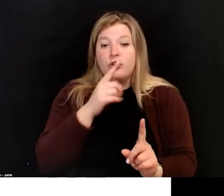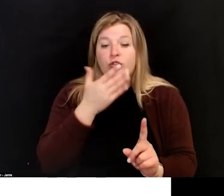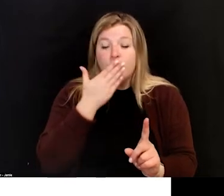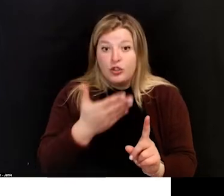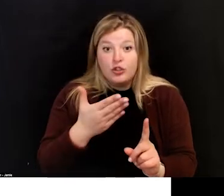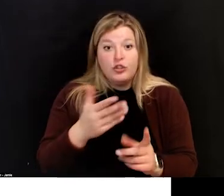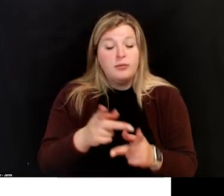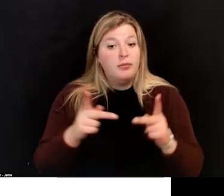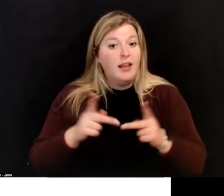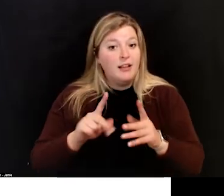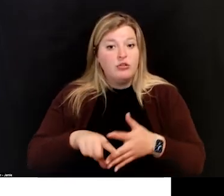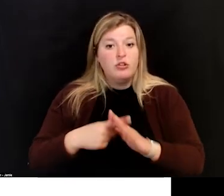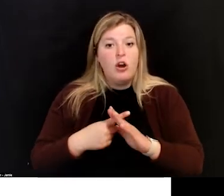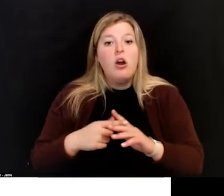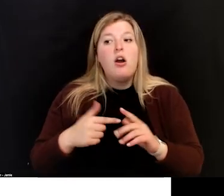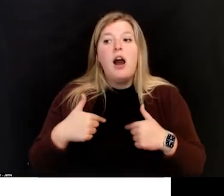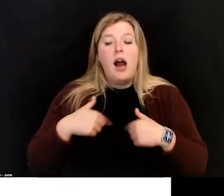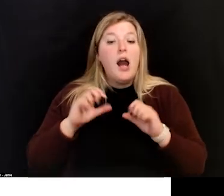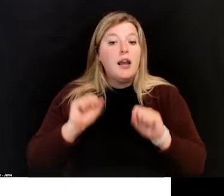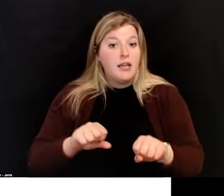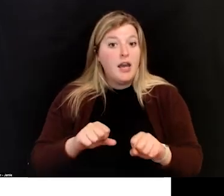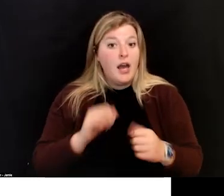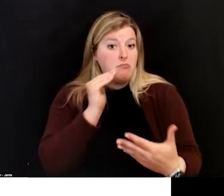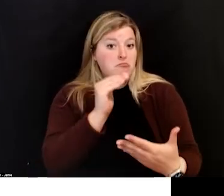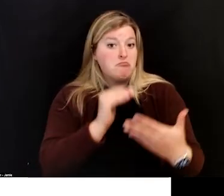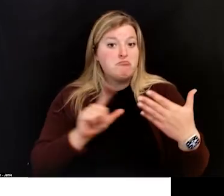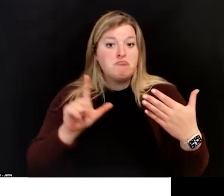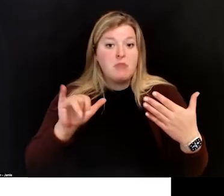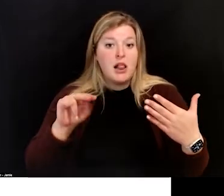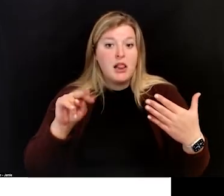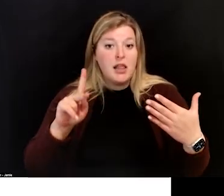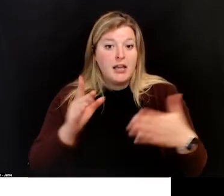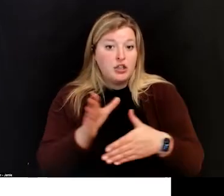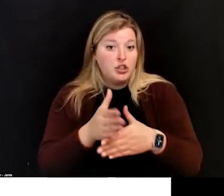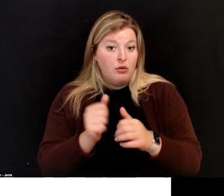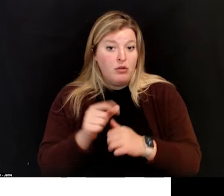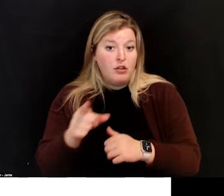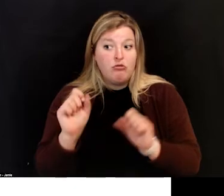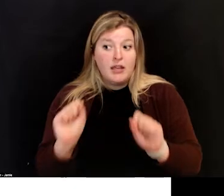I can provide a set of links after this, if that would be helpful for you to share in some form.